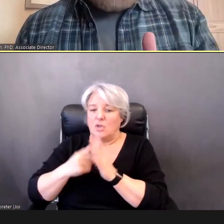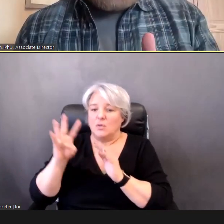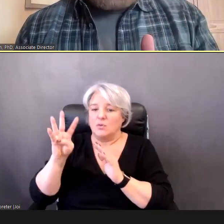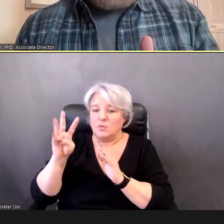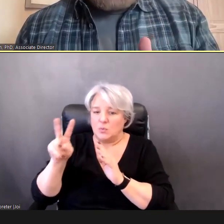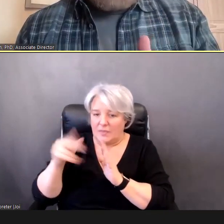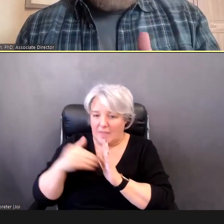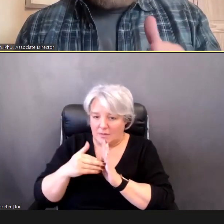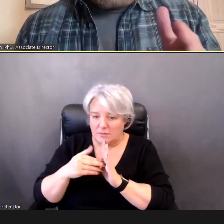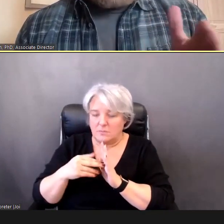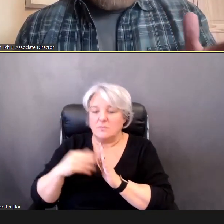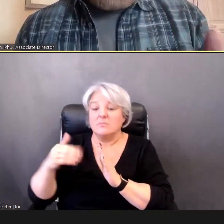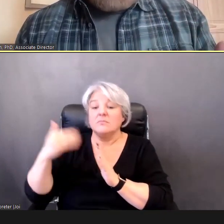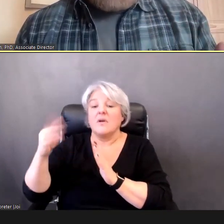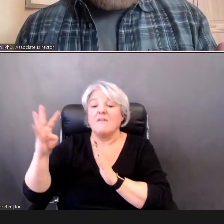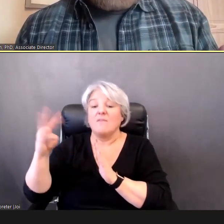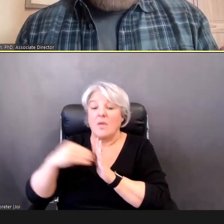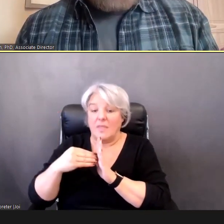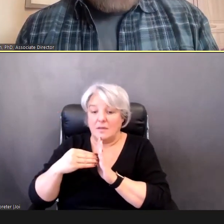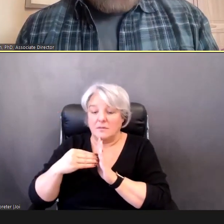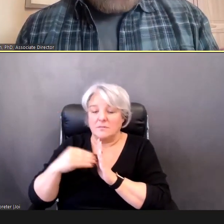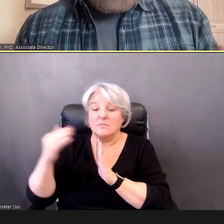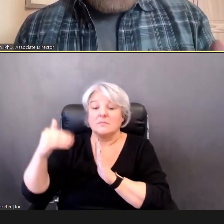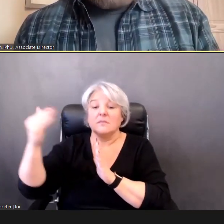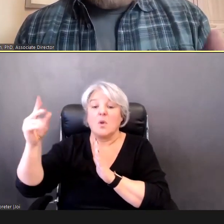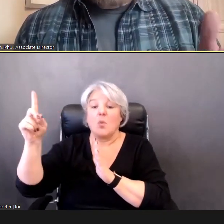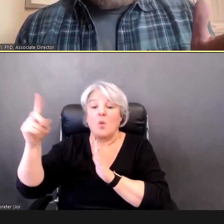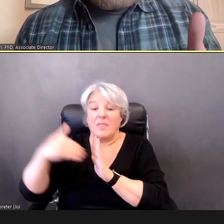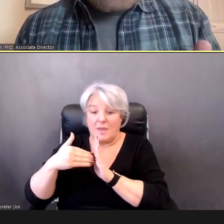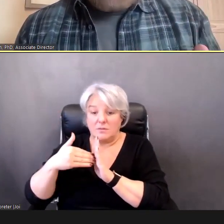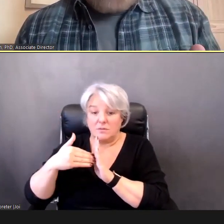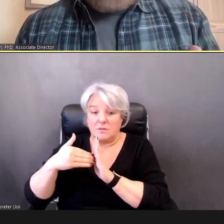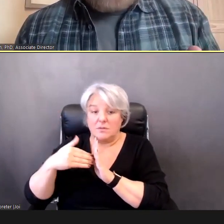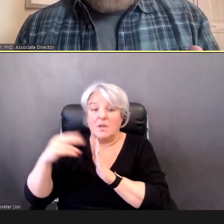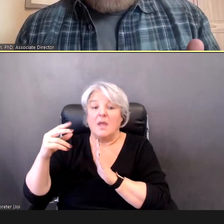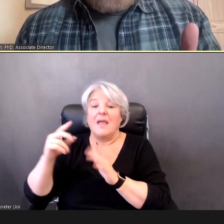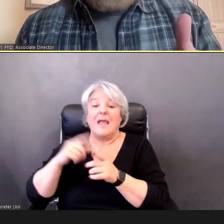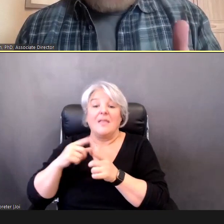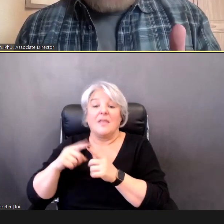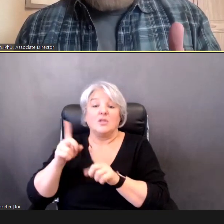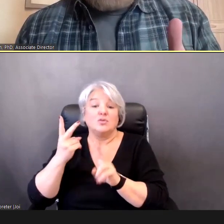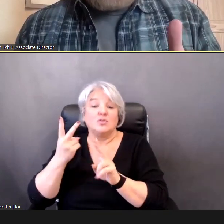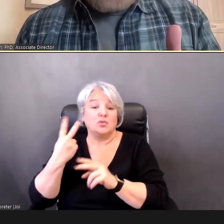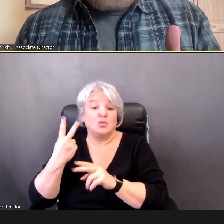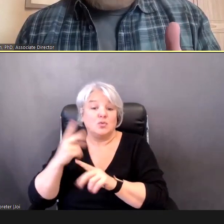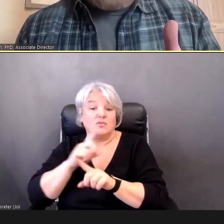4,000 then 1,000 000 and that two